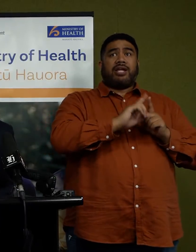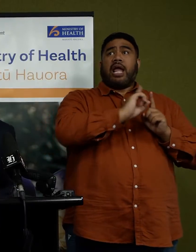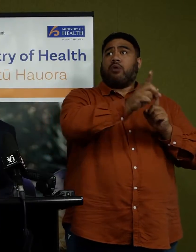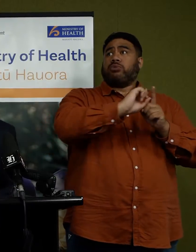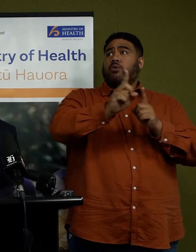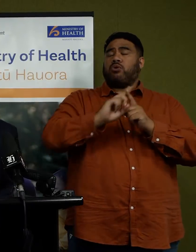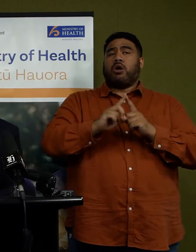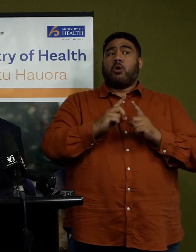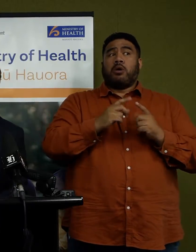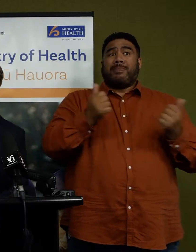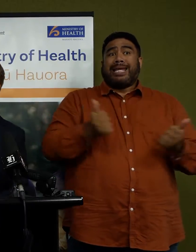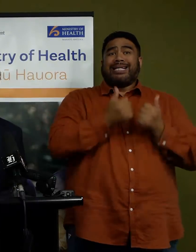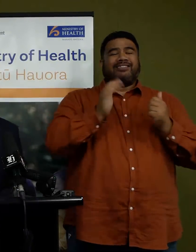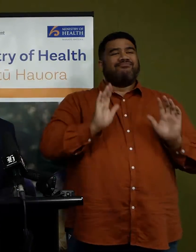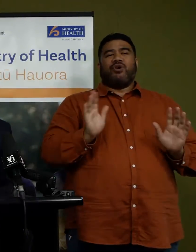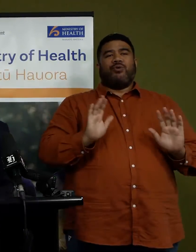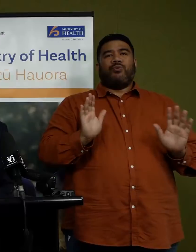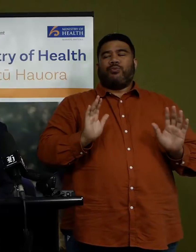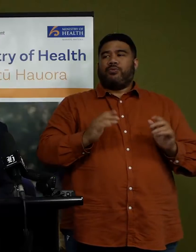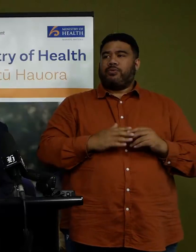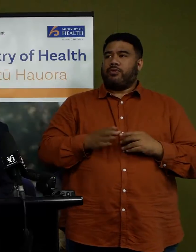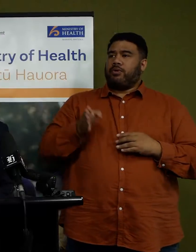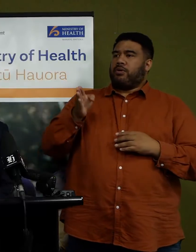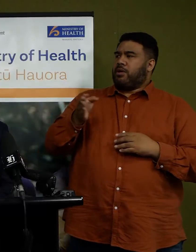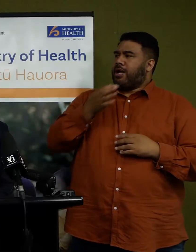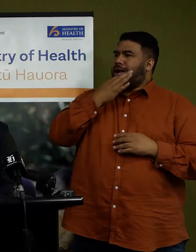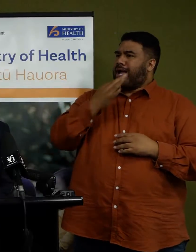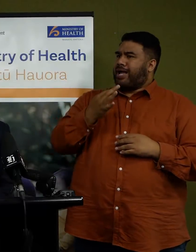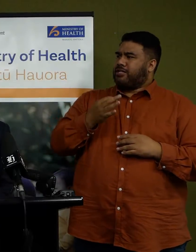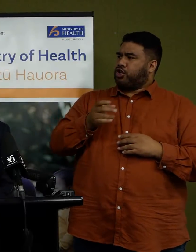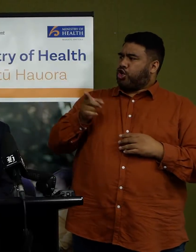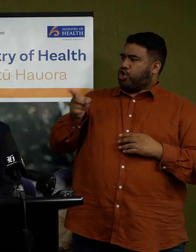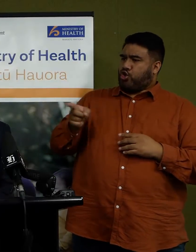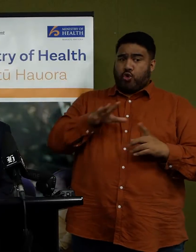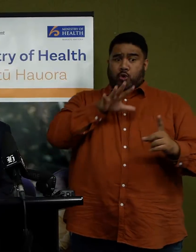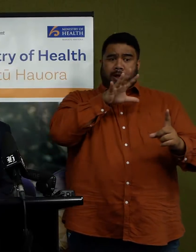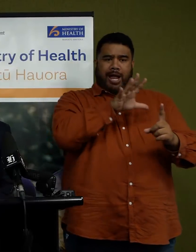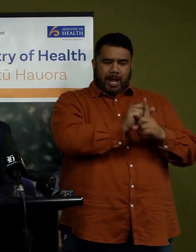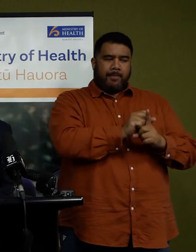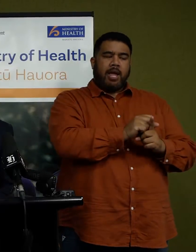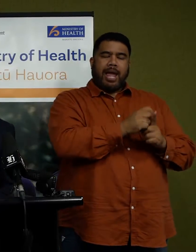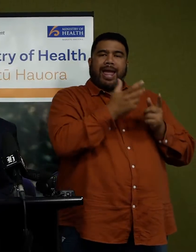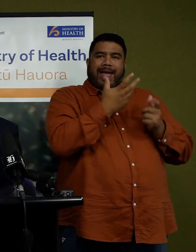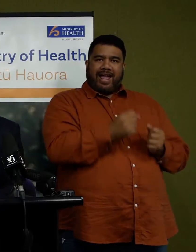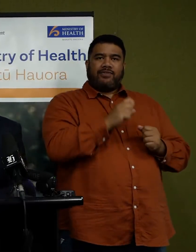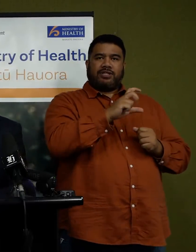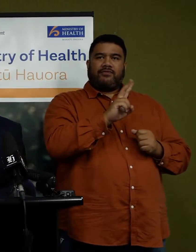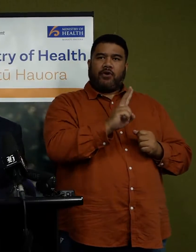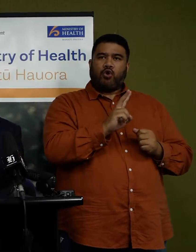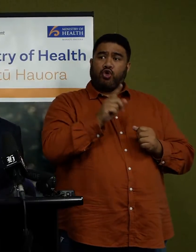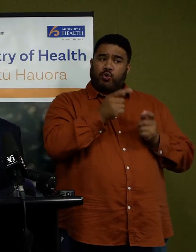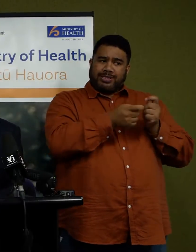outside the house. Your question is? How many tests did it take to get to this positive result? So the positive result was on a swab